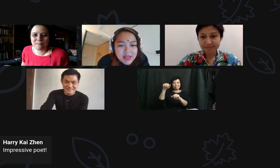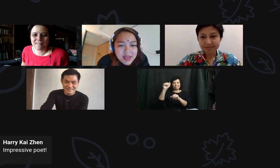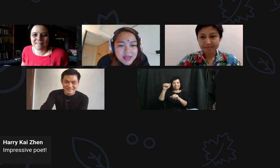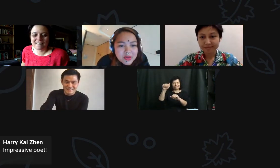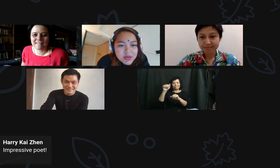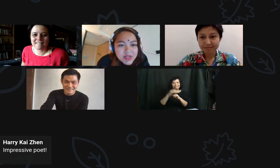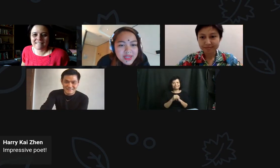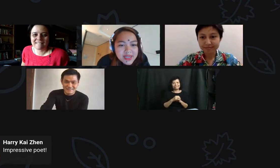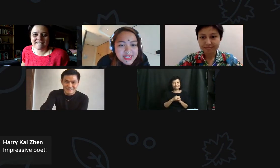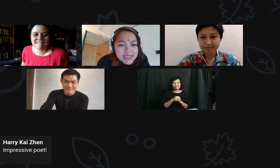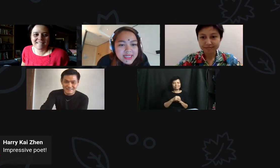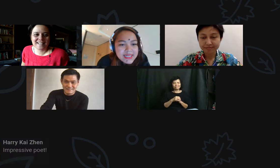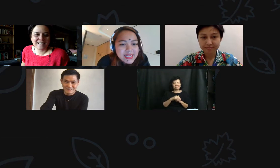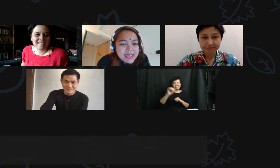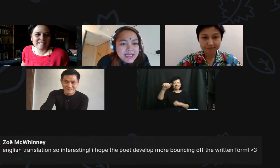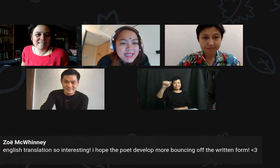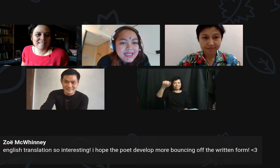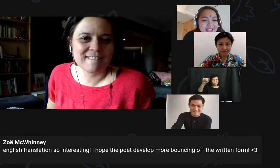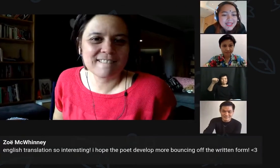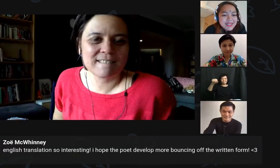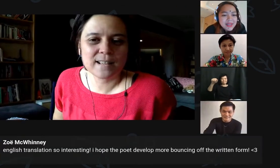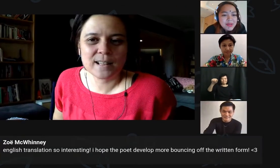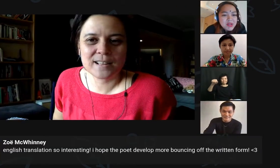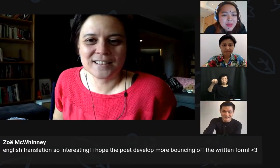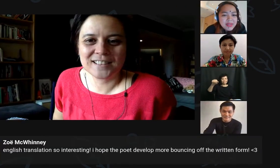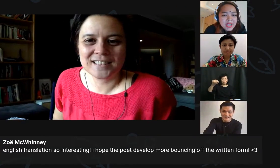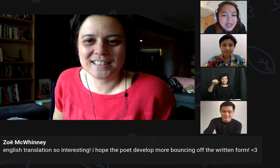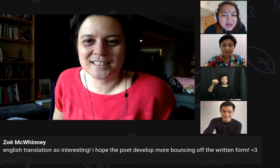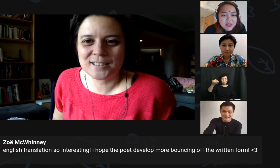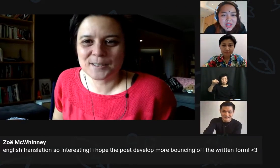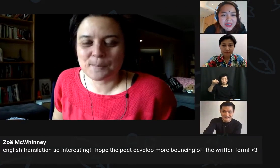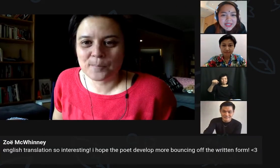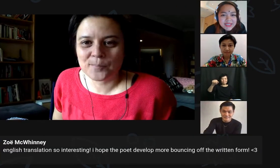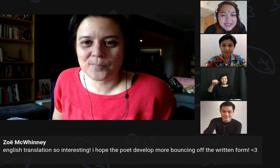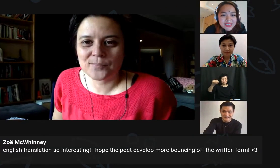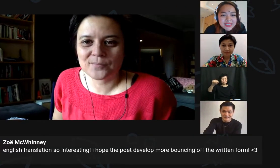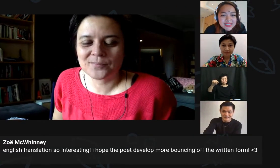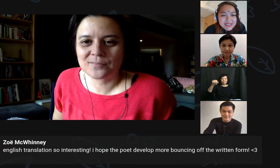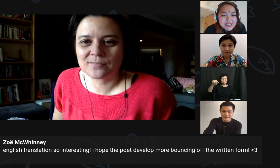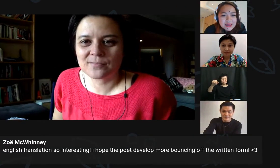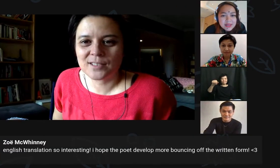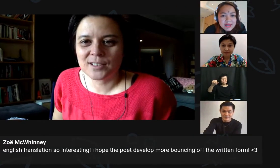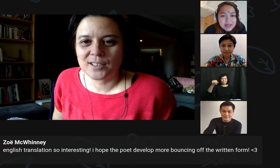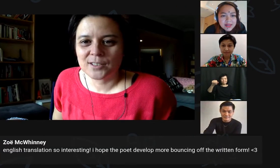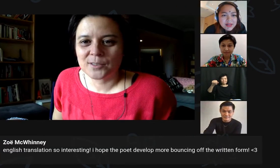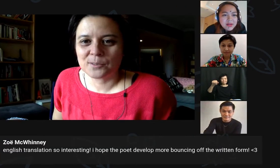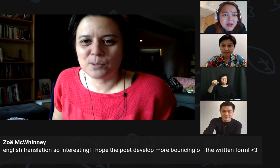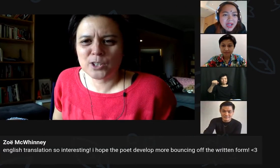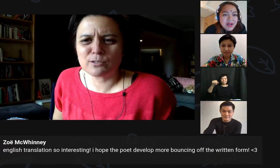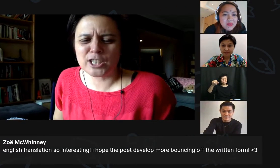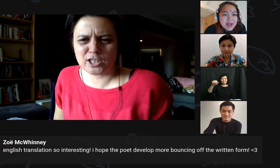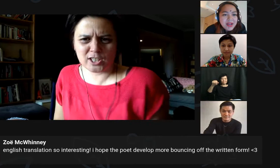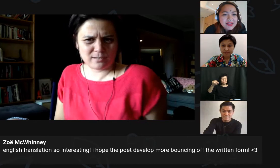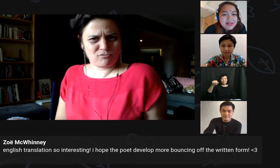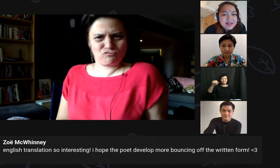Can we? Let's see. Let me do my thing. Hold on. Er, how about?